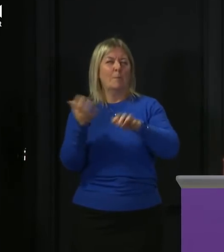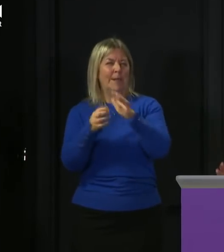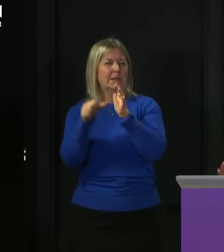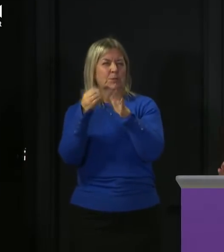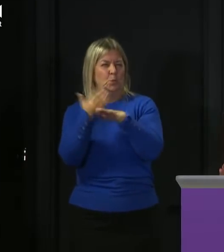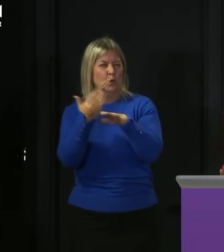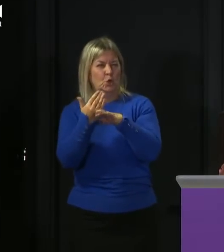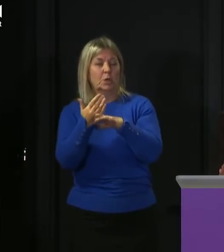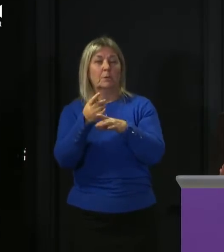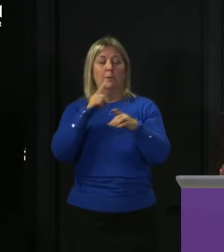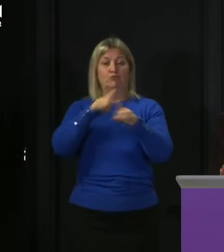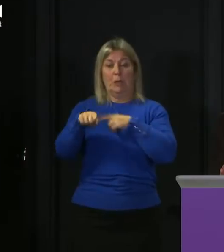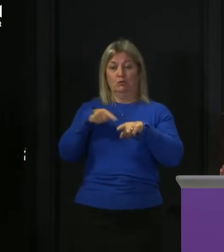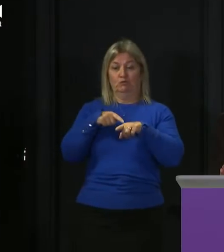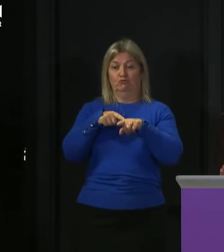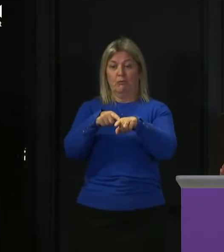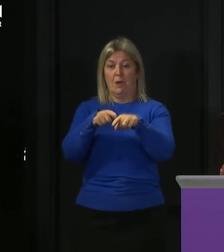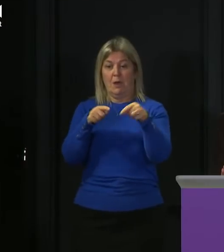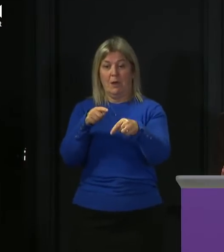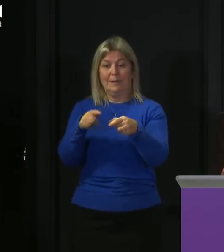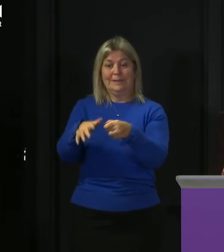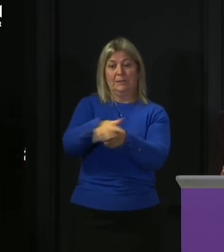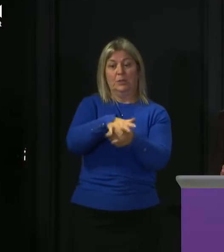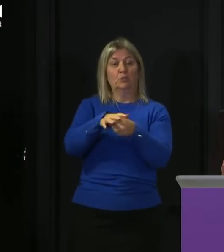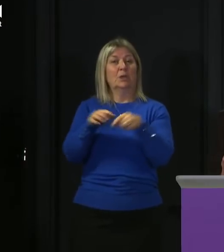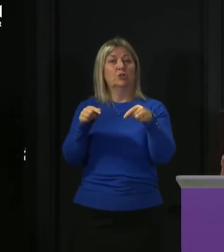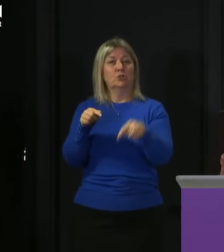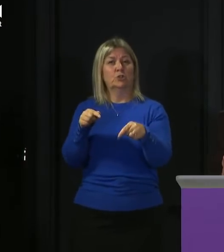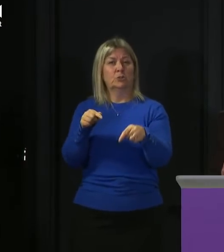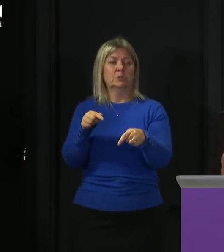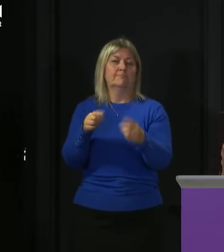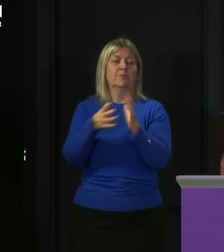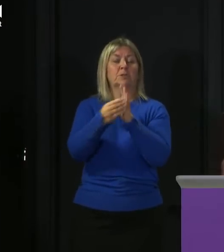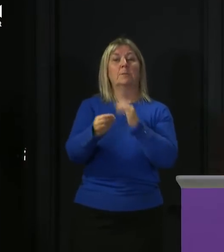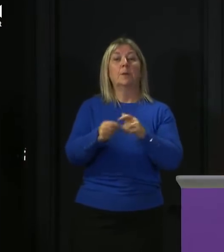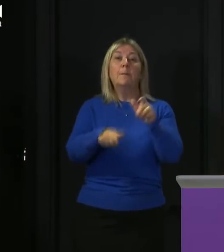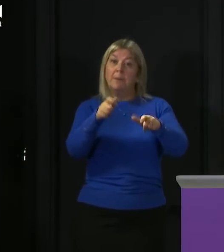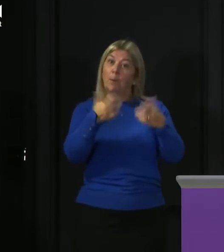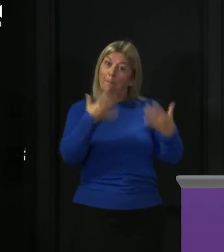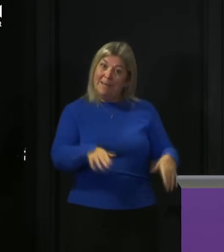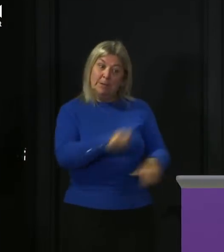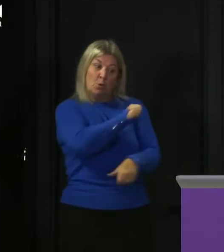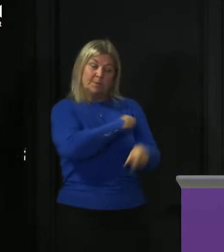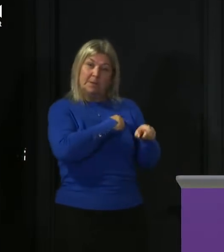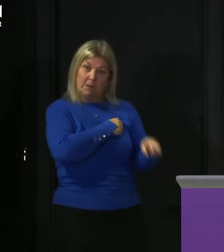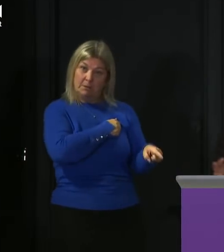track the situation with people who are discharged from hospitals to care homes. And whether they